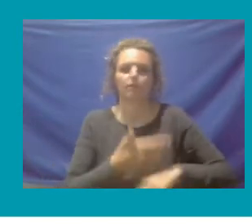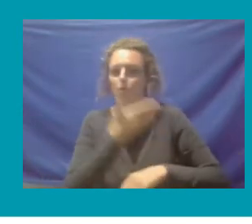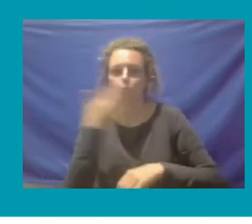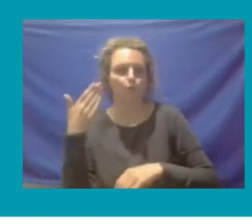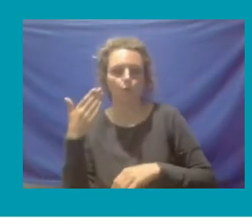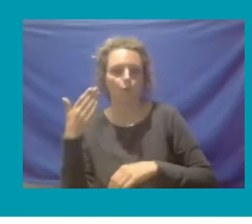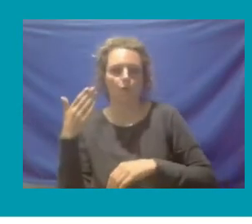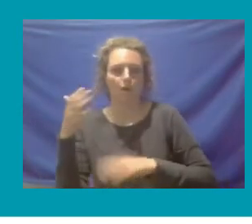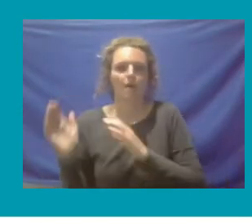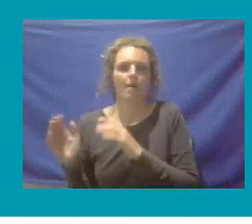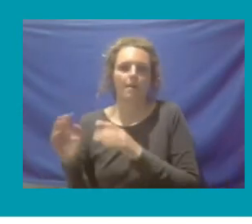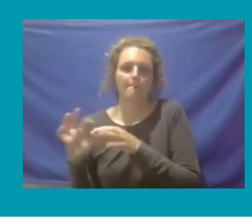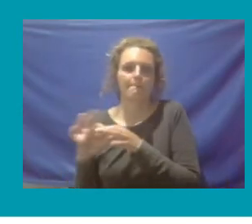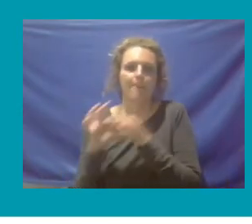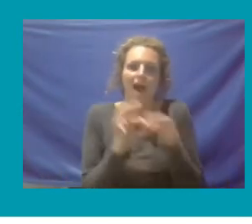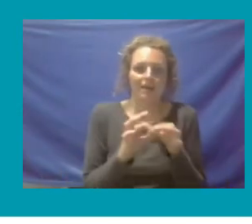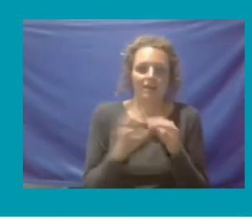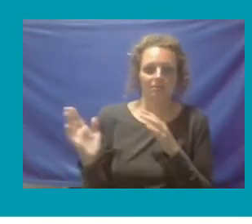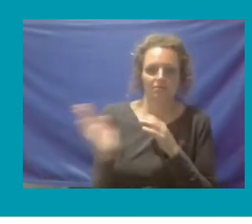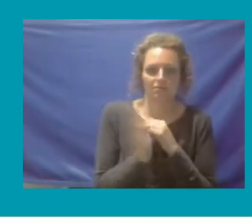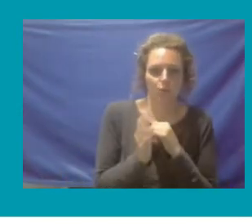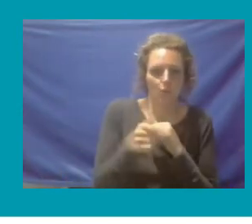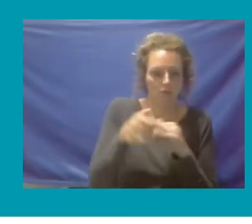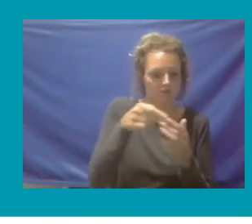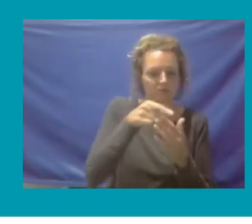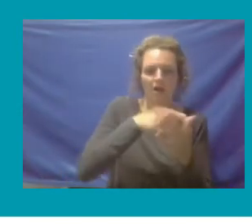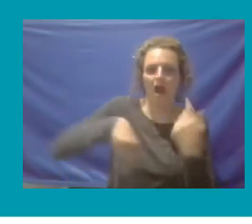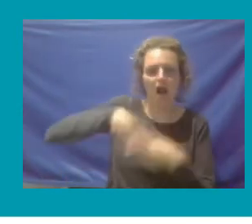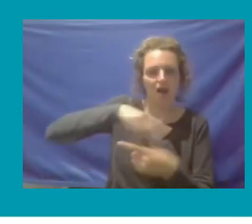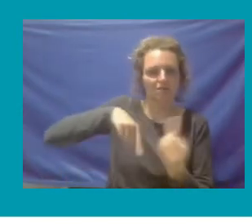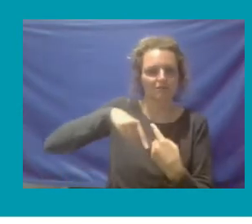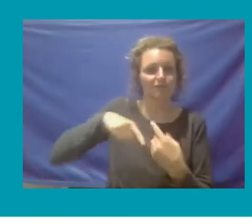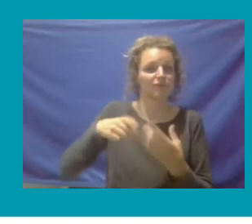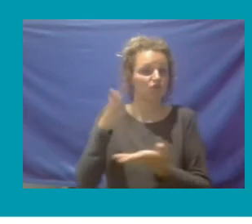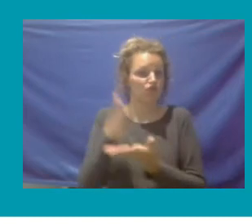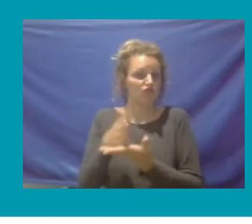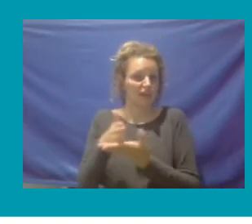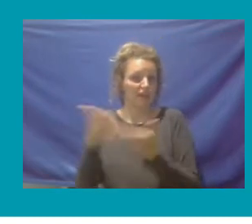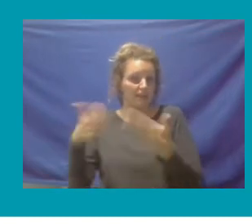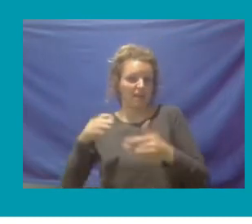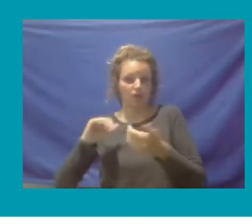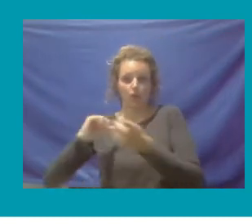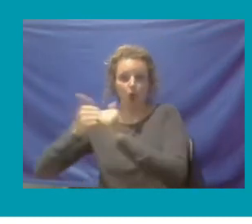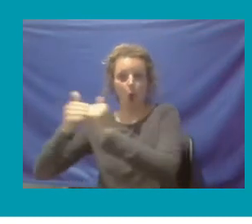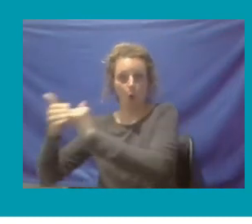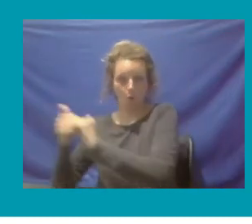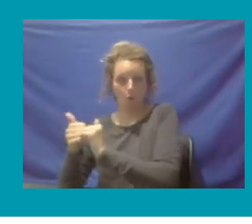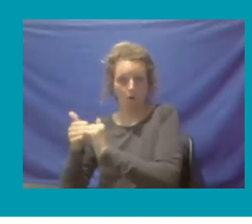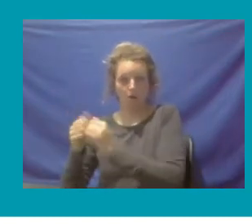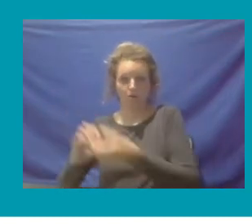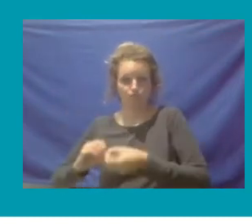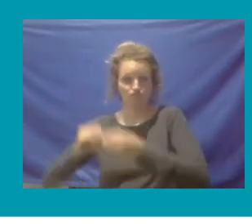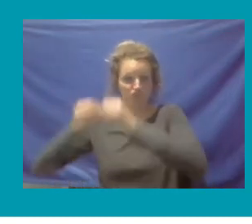bother with that. So it's been coproduced right from the beginning with the accessibility that lived experience built in to